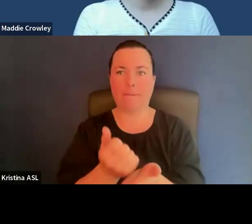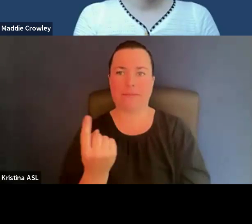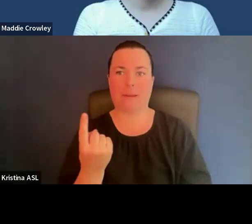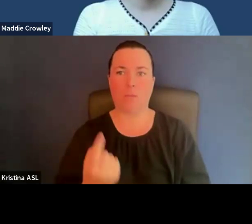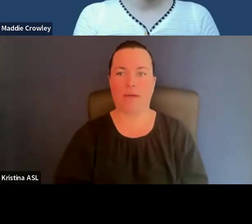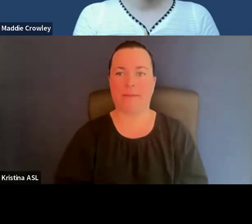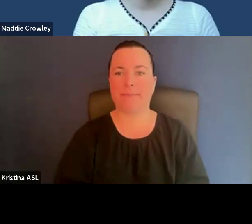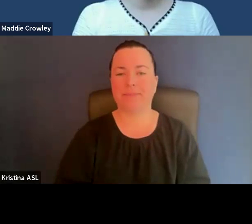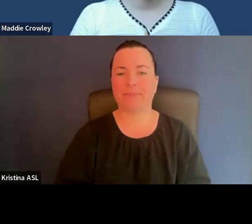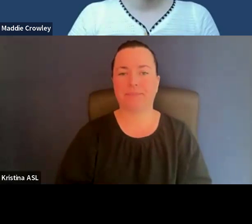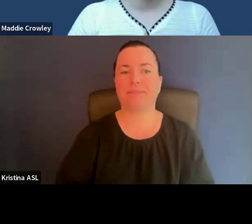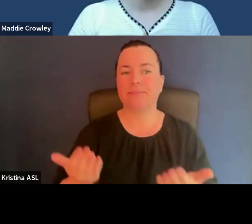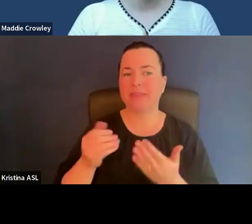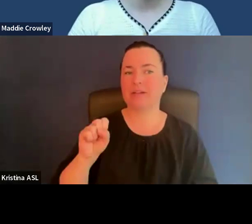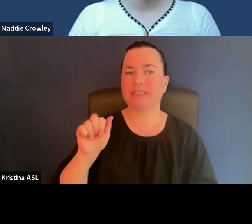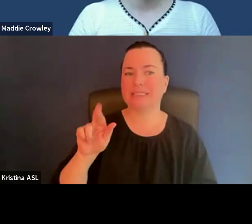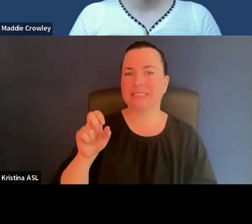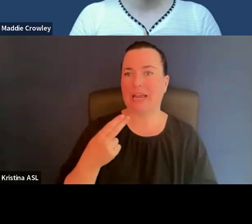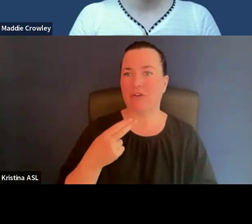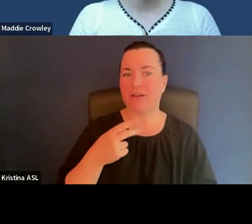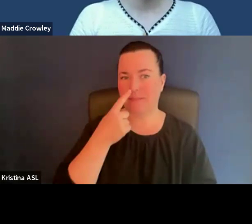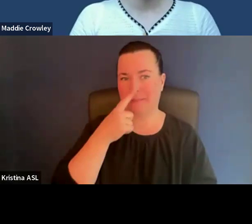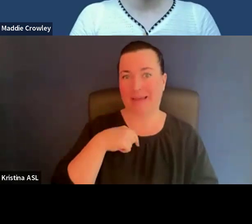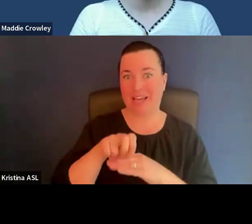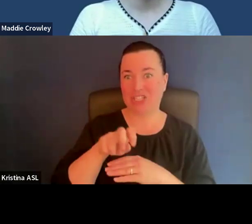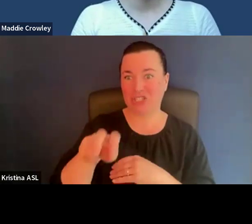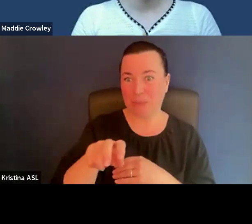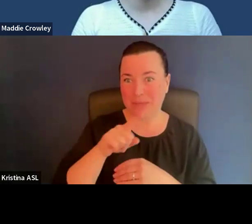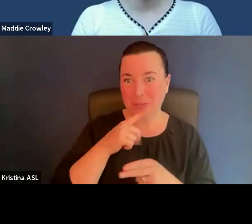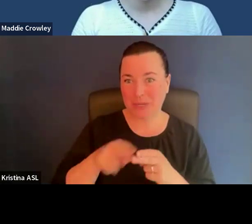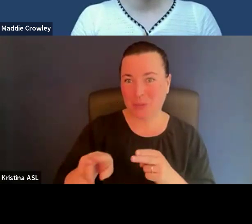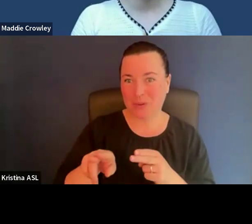This is Sarah. Can I just jump in real quick off of what Amanda said? I think another thing too